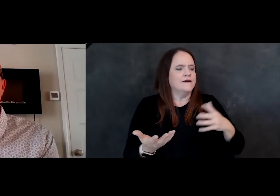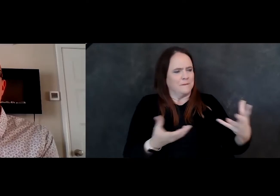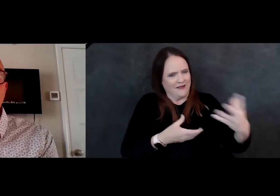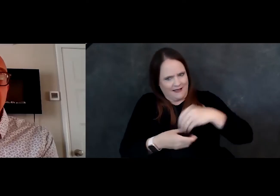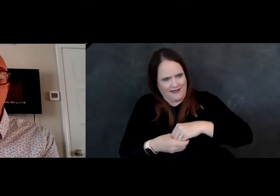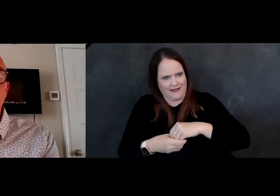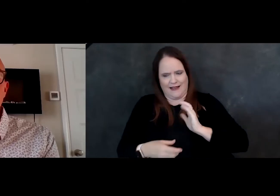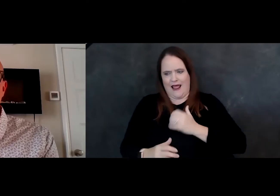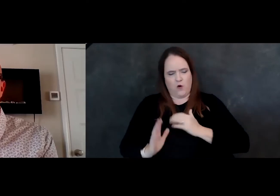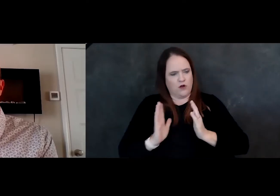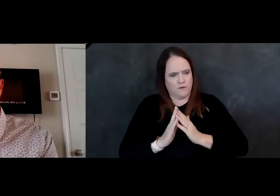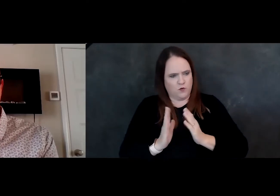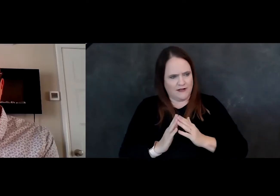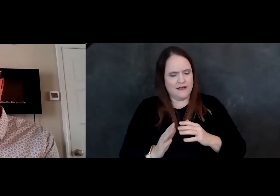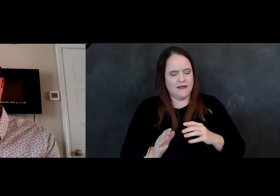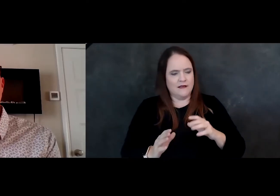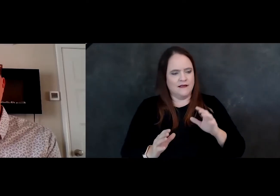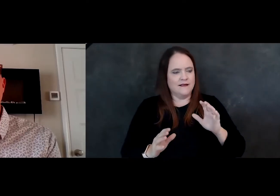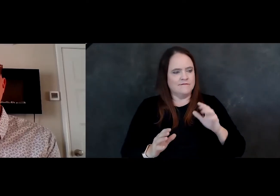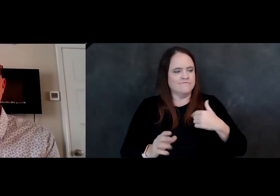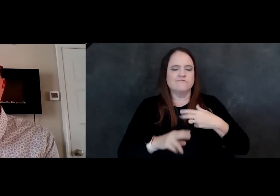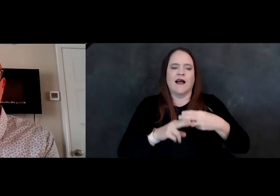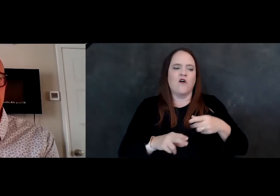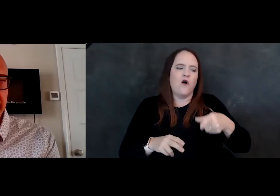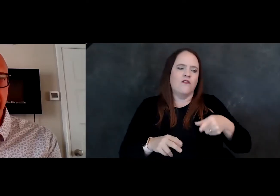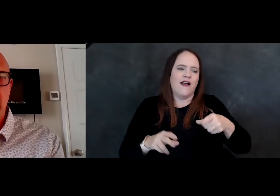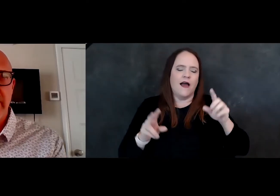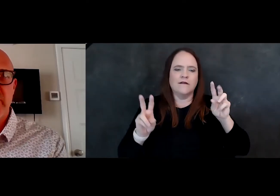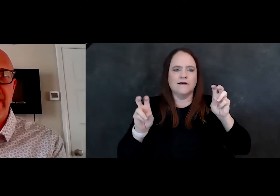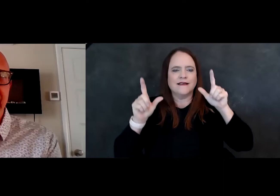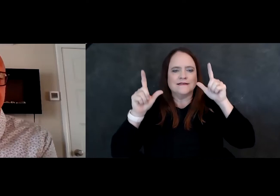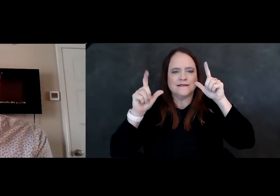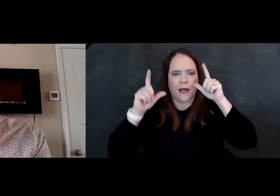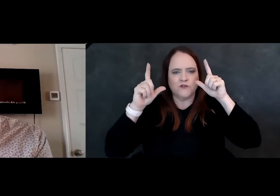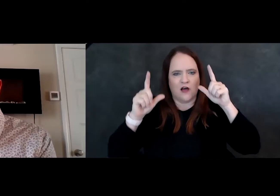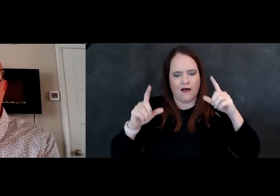And that was really really powerful because it gave us a lens through which we had not